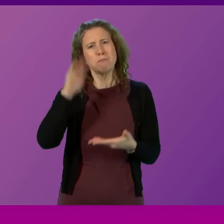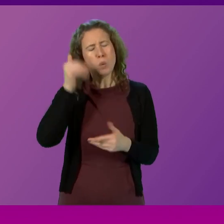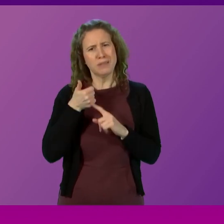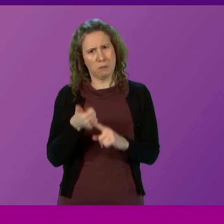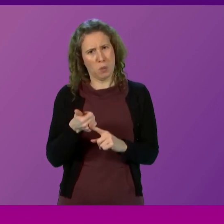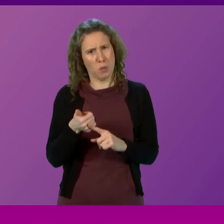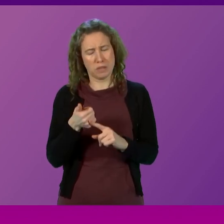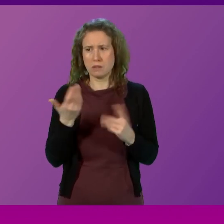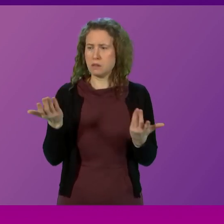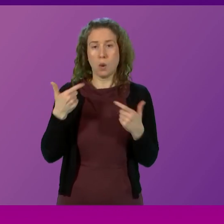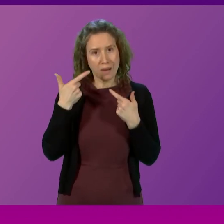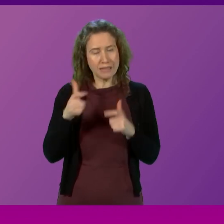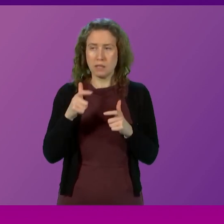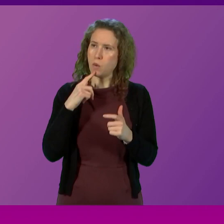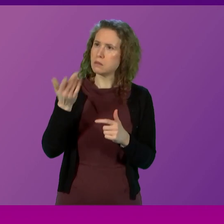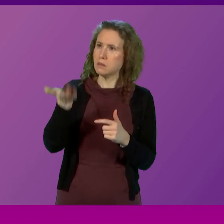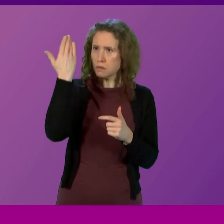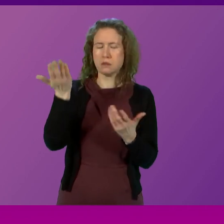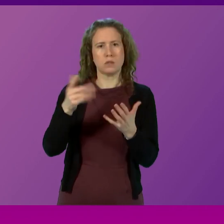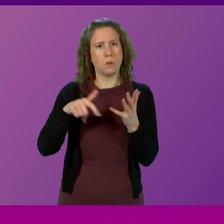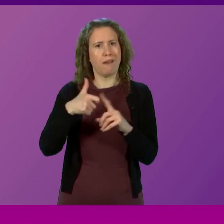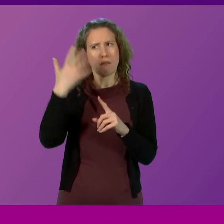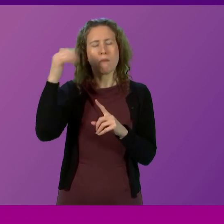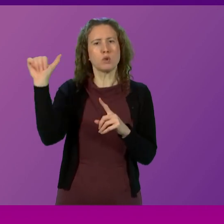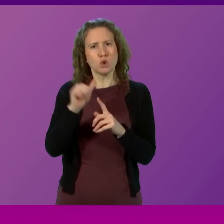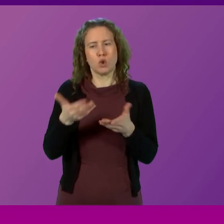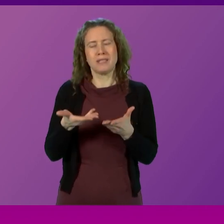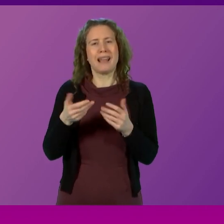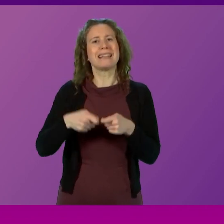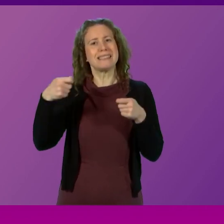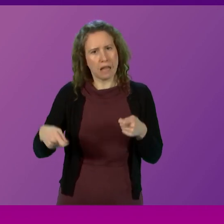and we have continually called on the UK Government to extend funding in line with